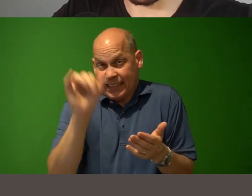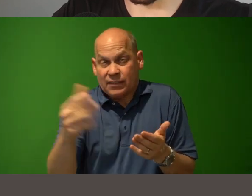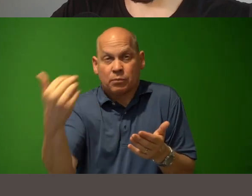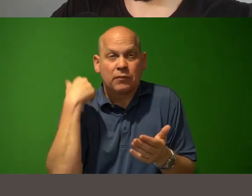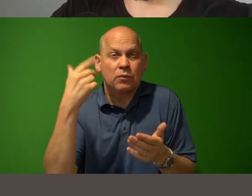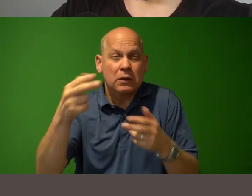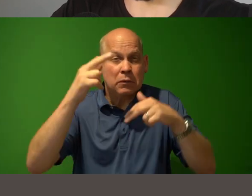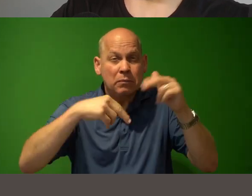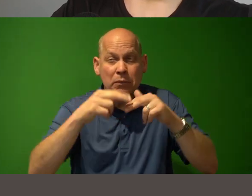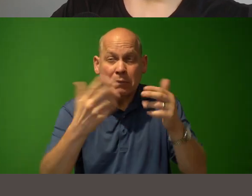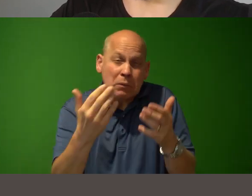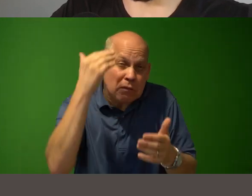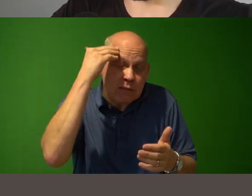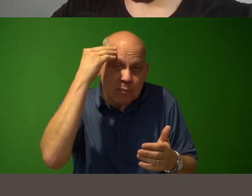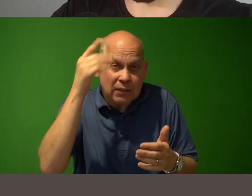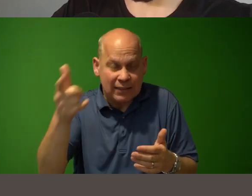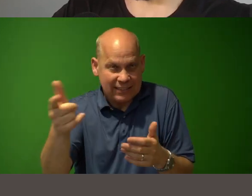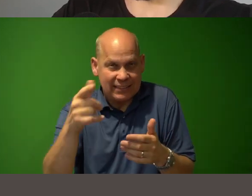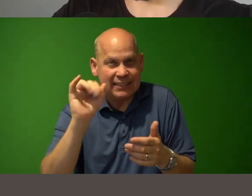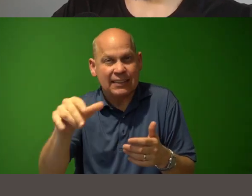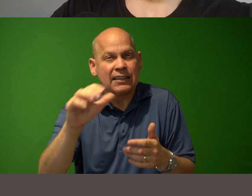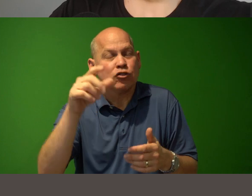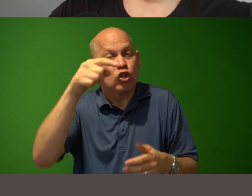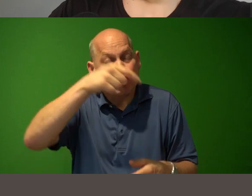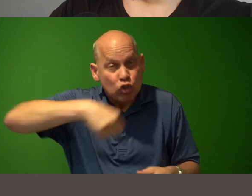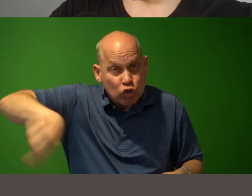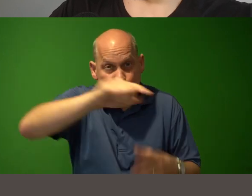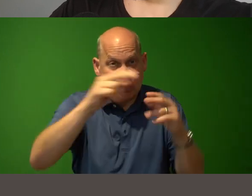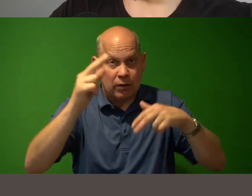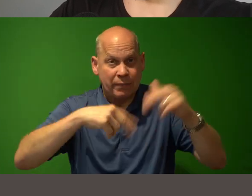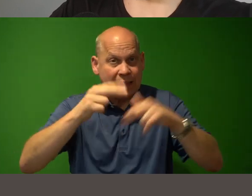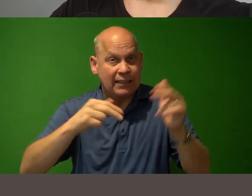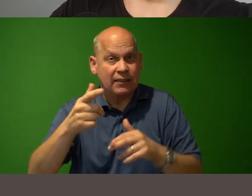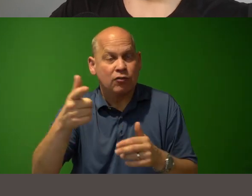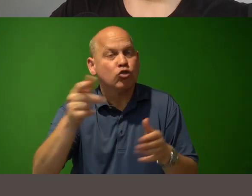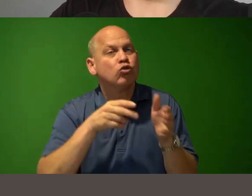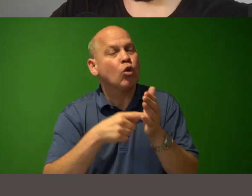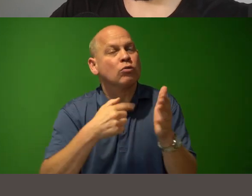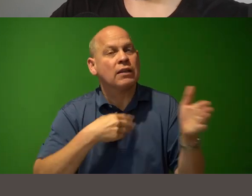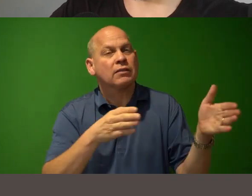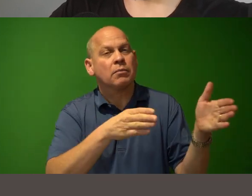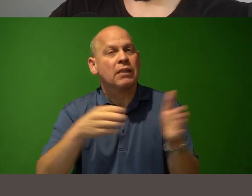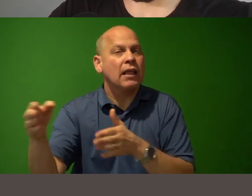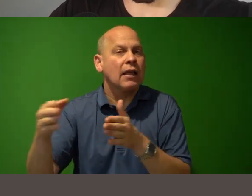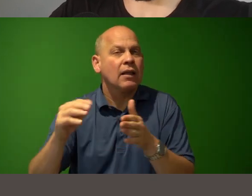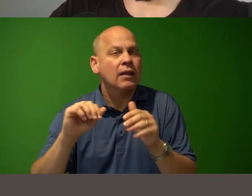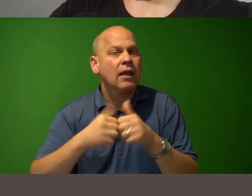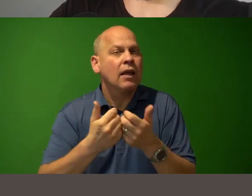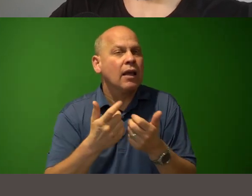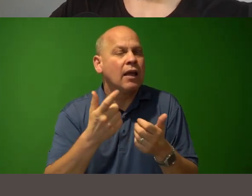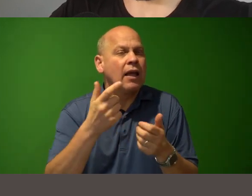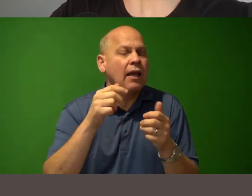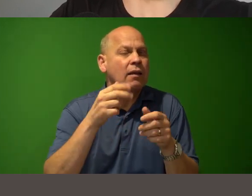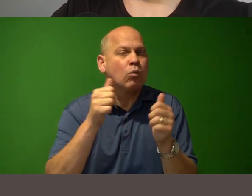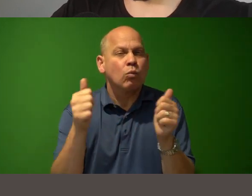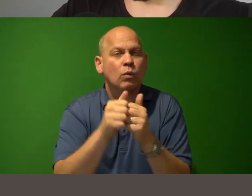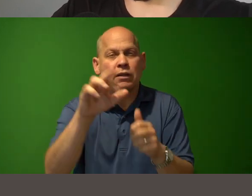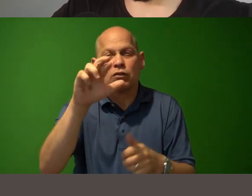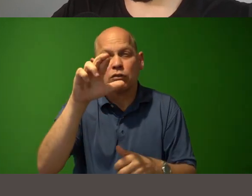This building might be familiar. In this case, it's a circular building showing us the plans and the radius.